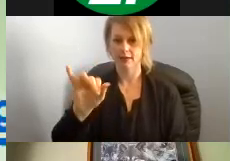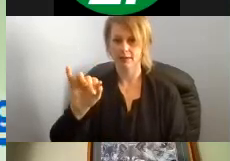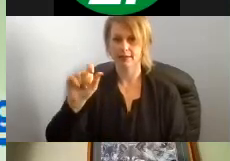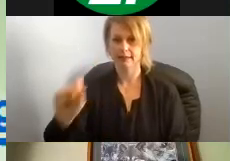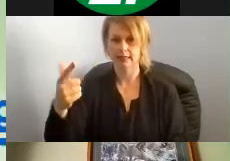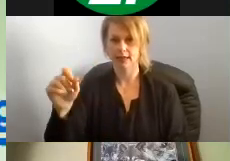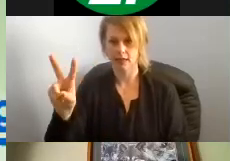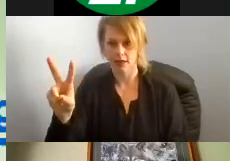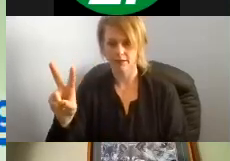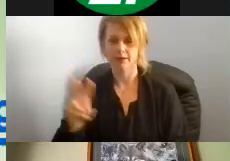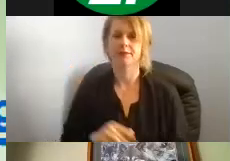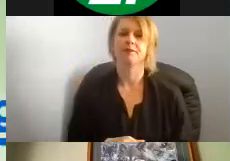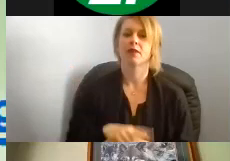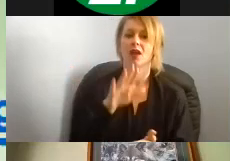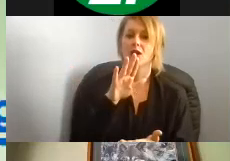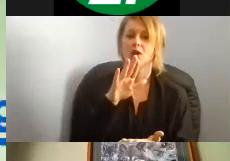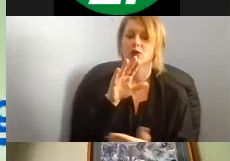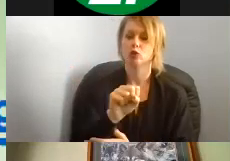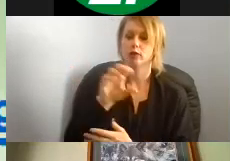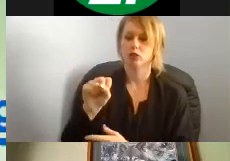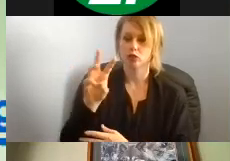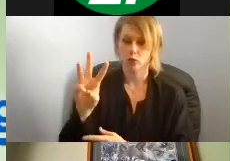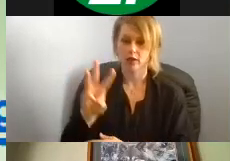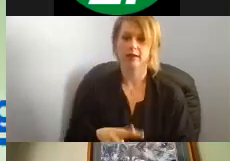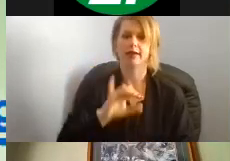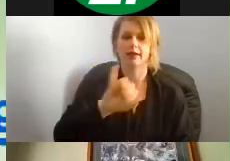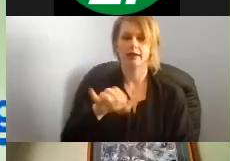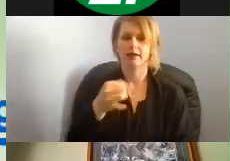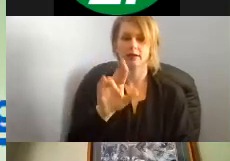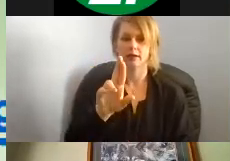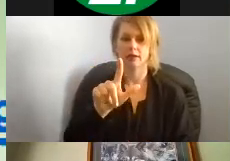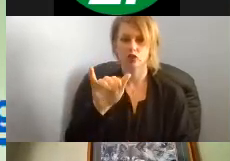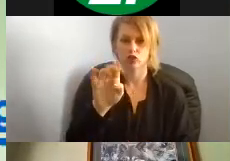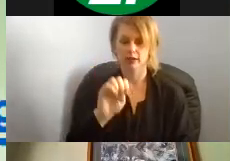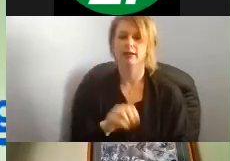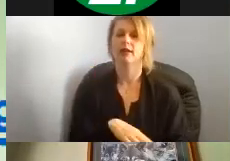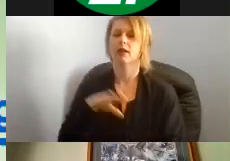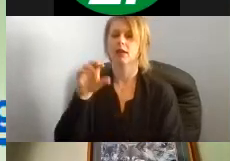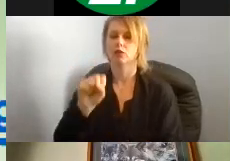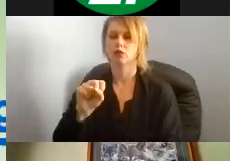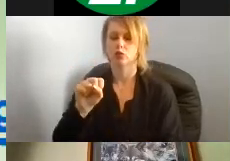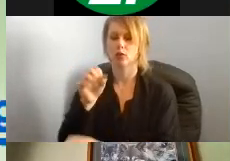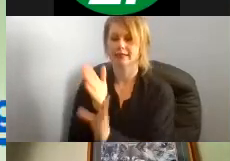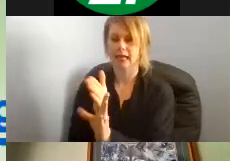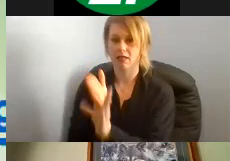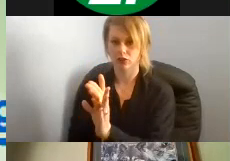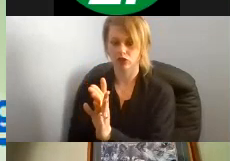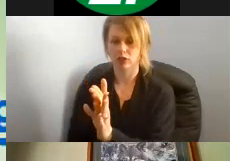School social worker listserv is managed by Julie Incitti. School psychology website is managed by Timothy Peerenboom,